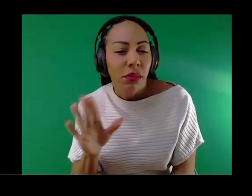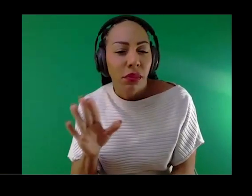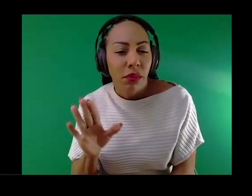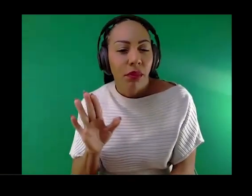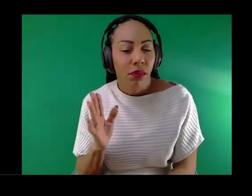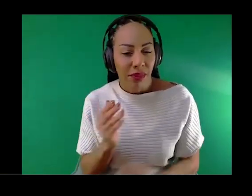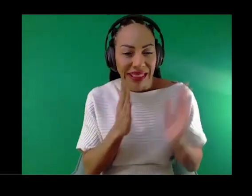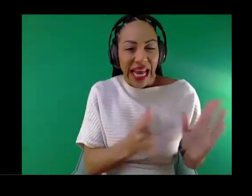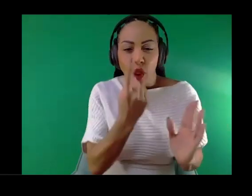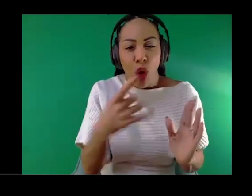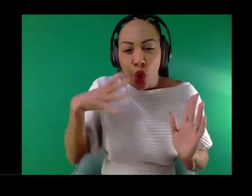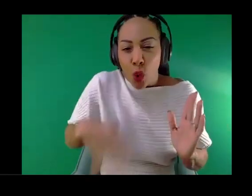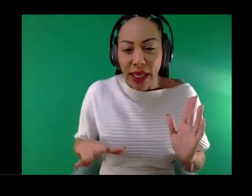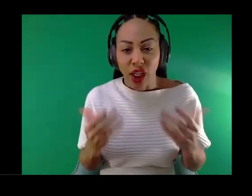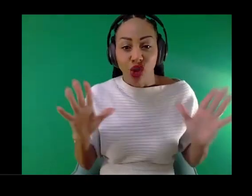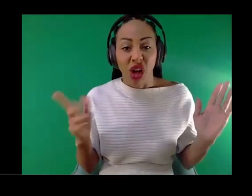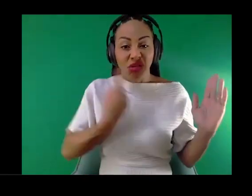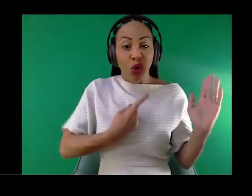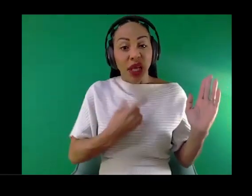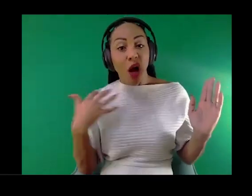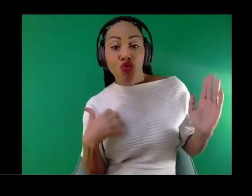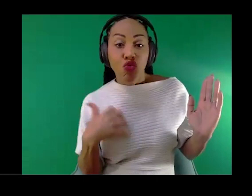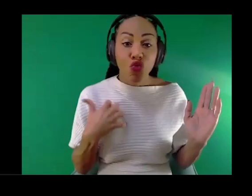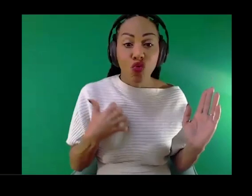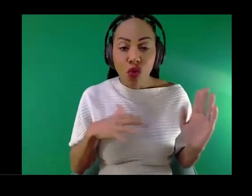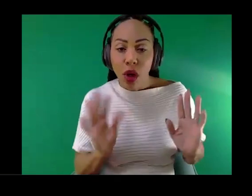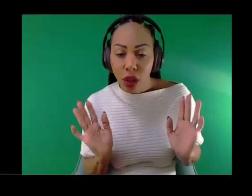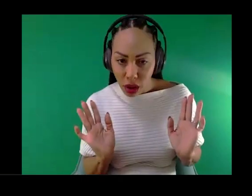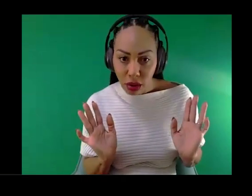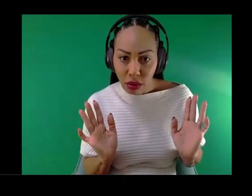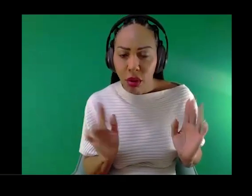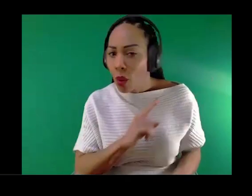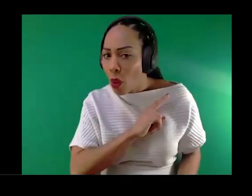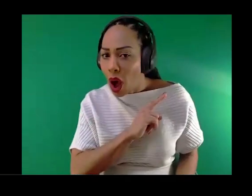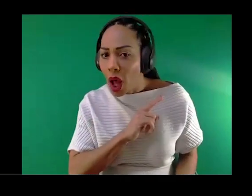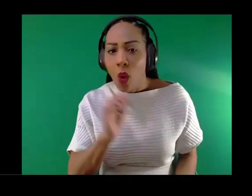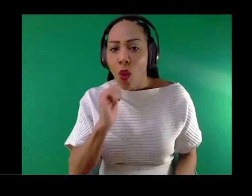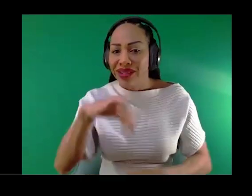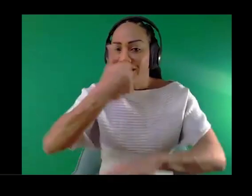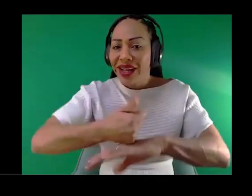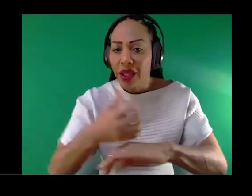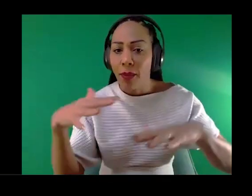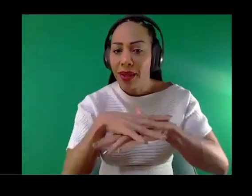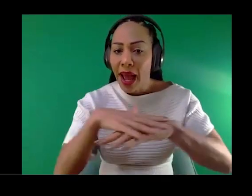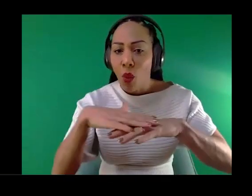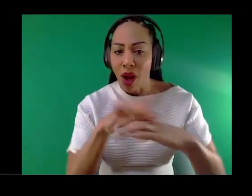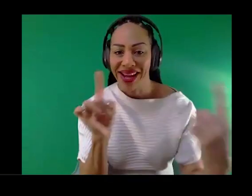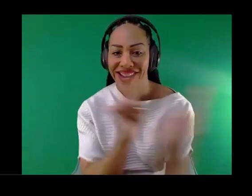application this is because we will be hosting a networking event on the 27th of March for those